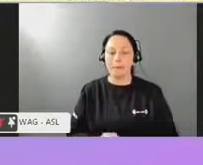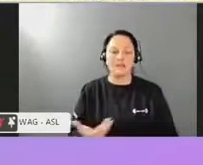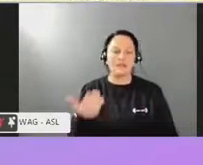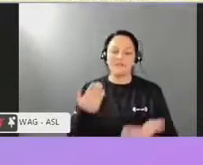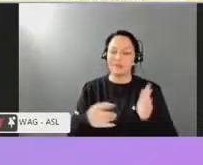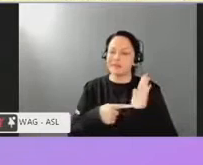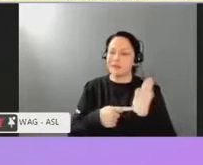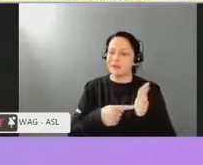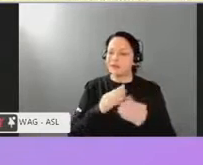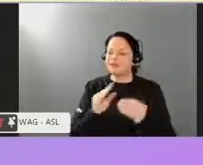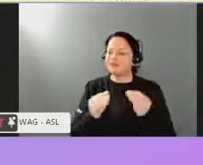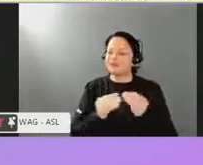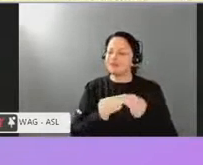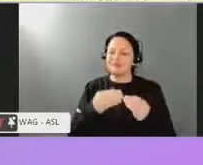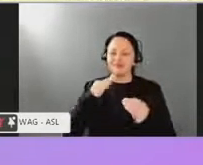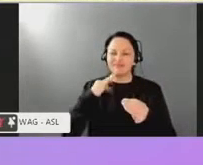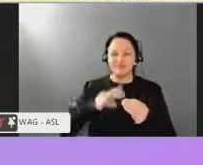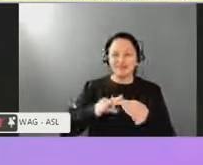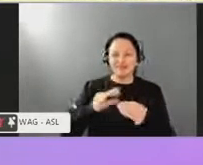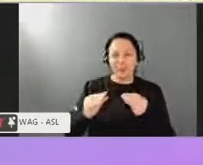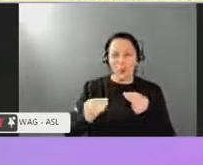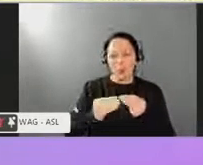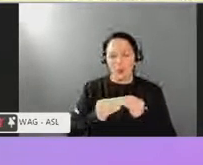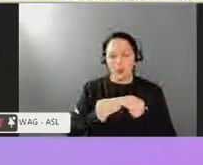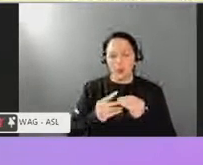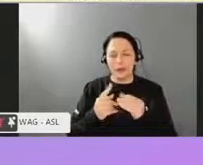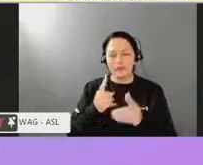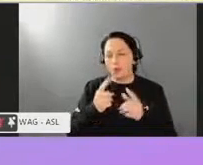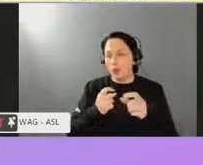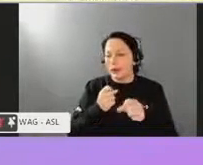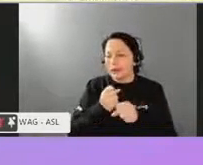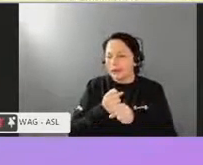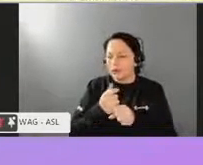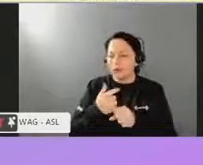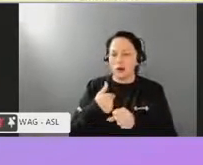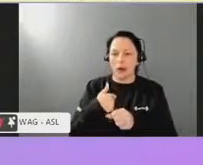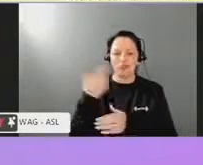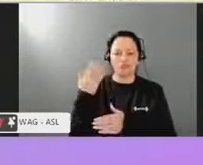revenue around $30,000 going through that particular exercise. Let's say we make